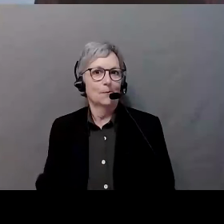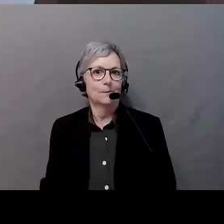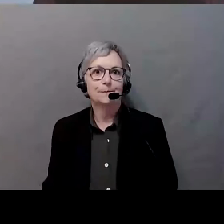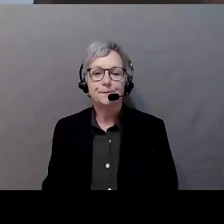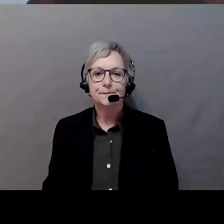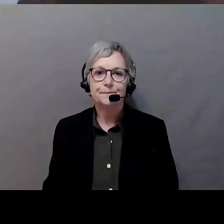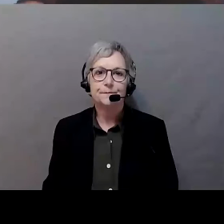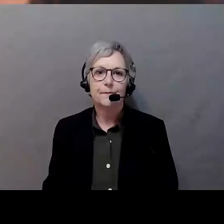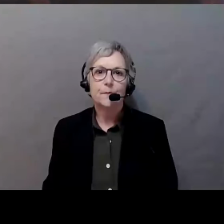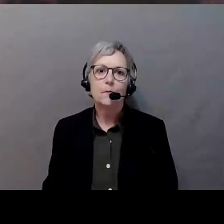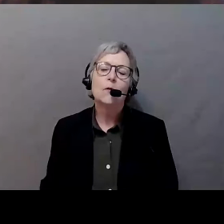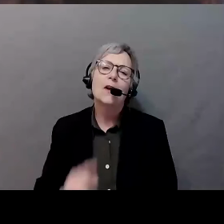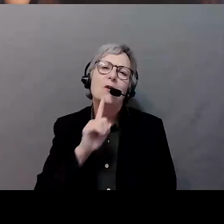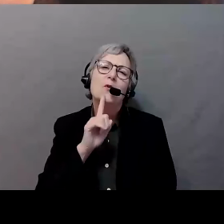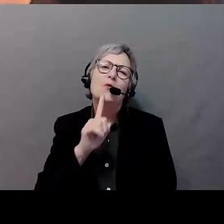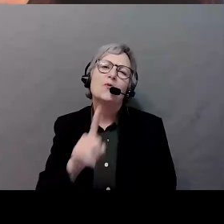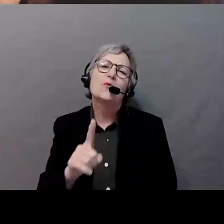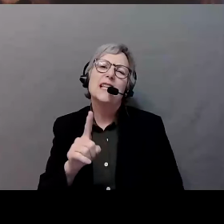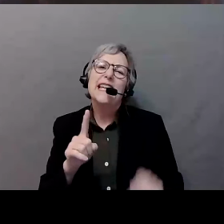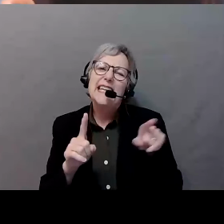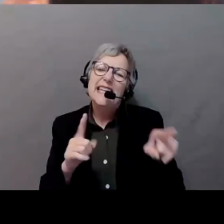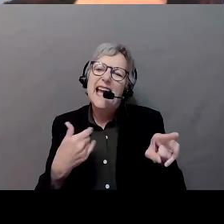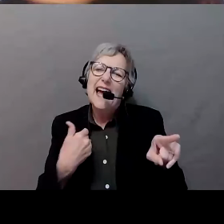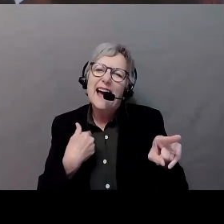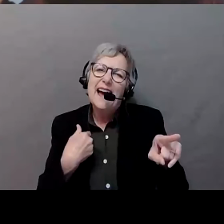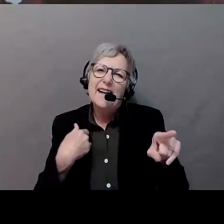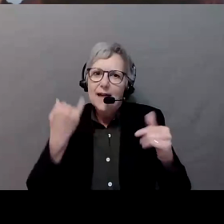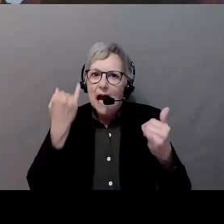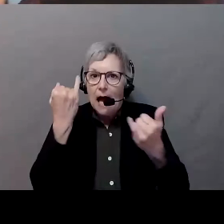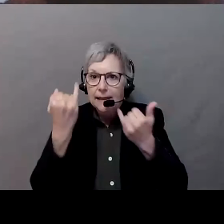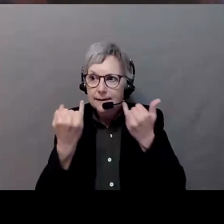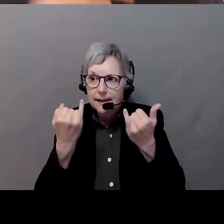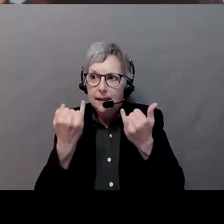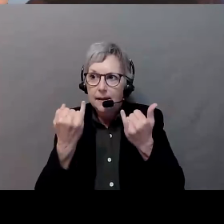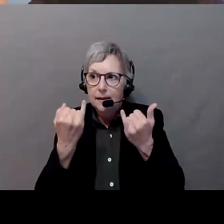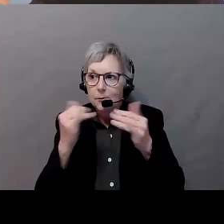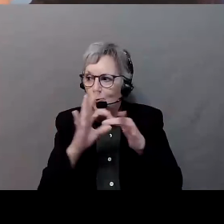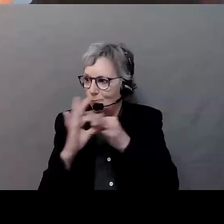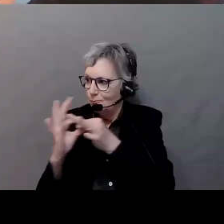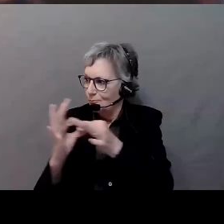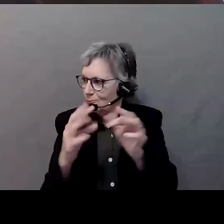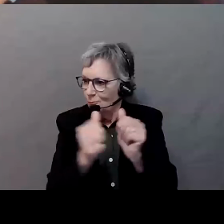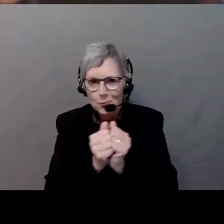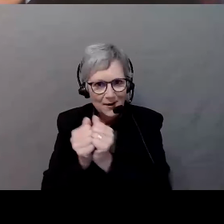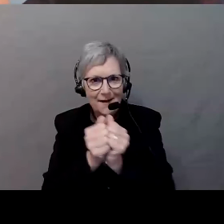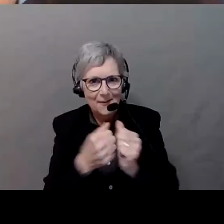WHAT RESONATED IS HE HAD THIS IDEA THAT WE ARE GOING TO GET